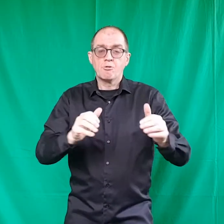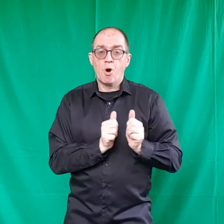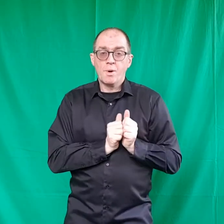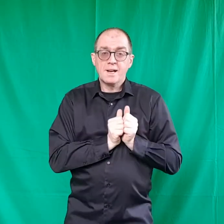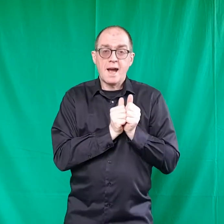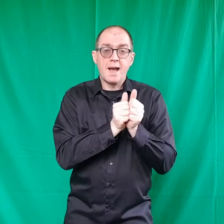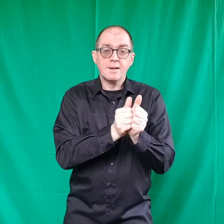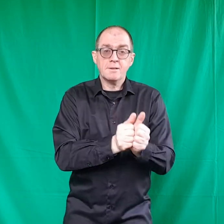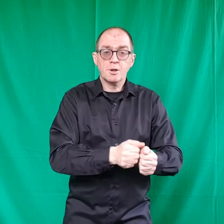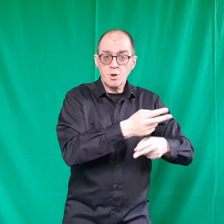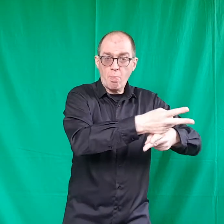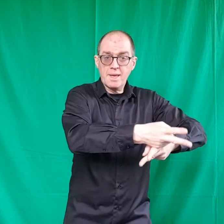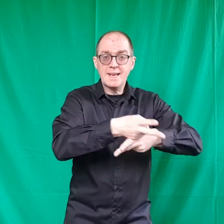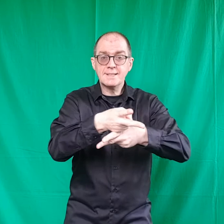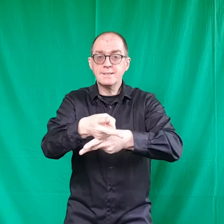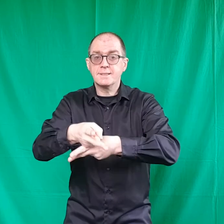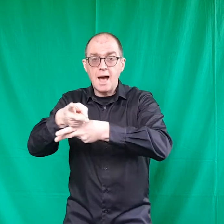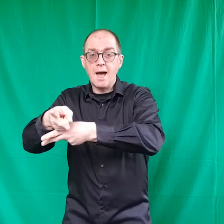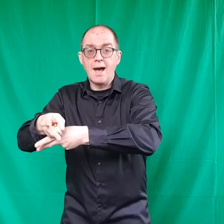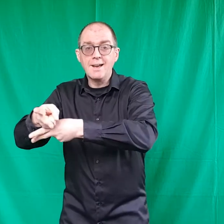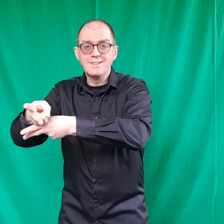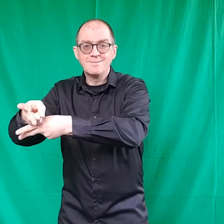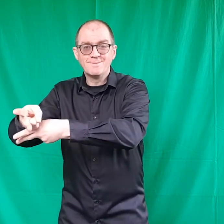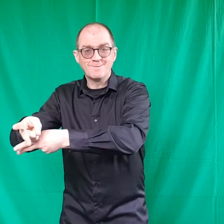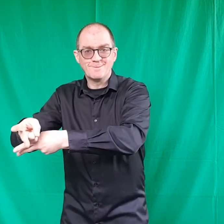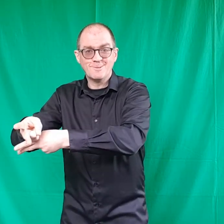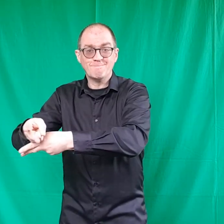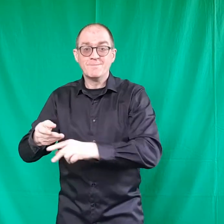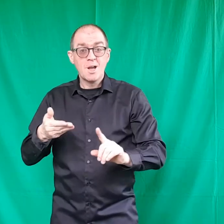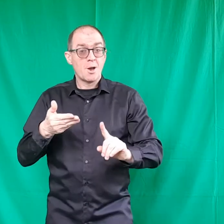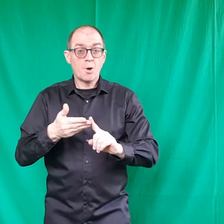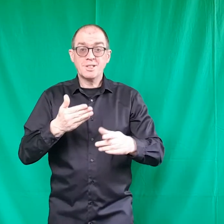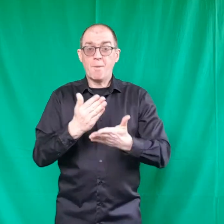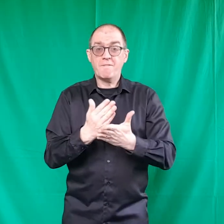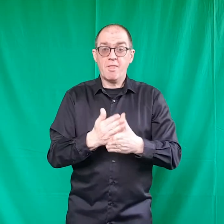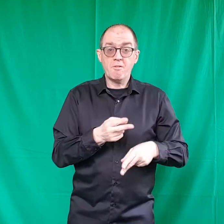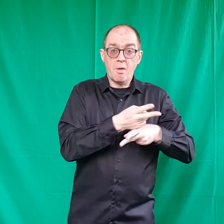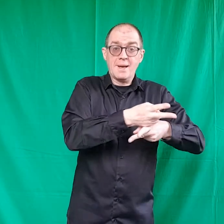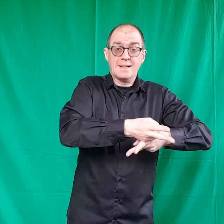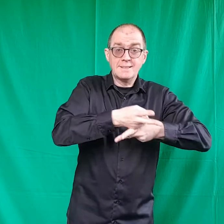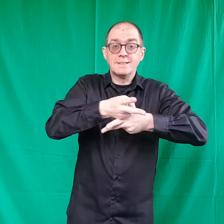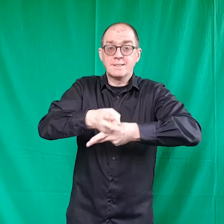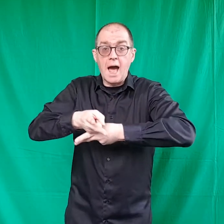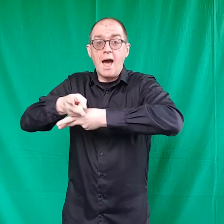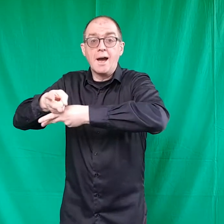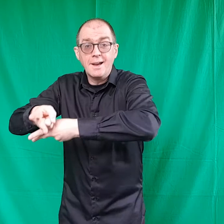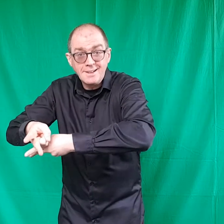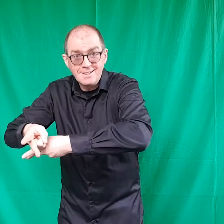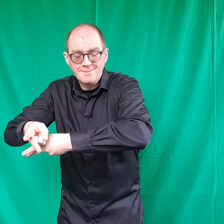'Growing kindness on the inside' And notice how I fit the rhythm - 'inside'.